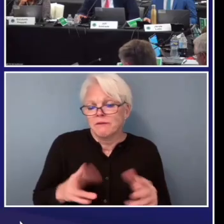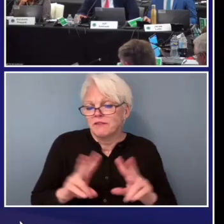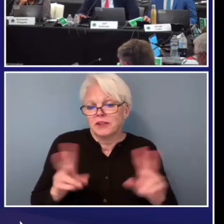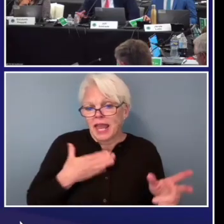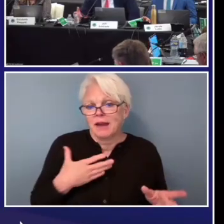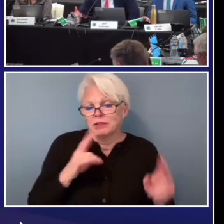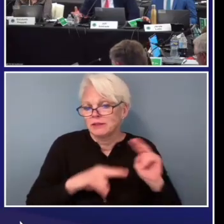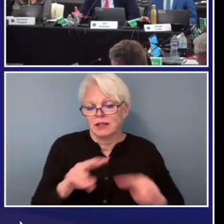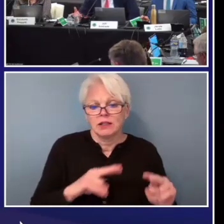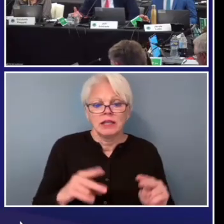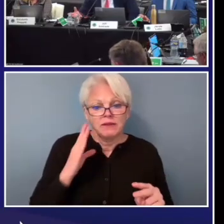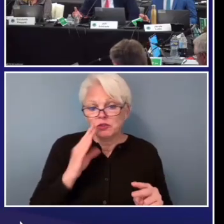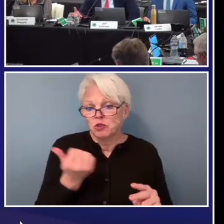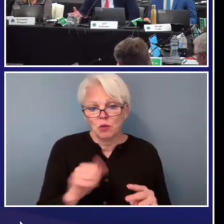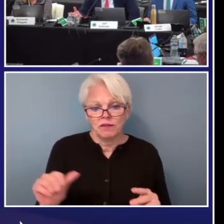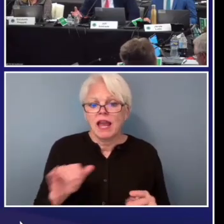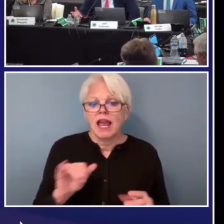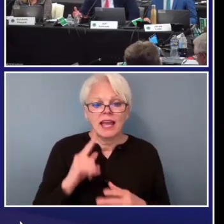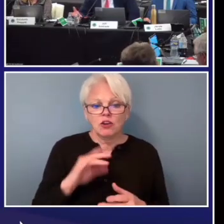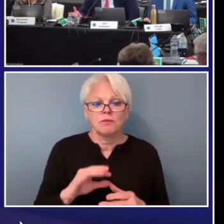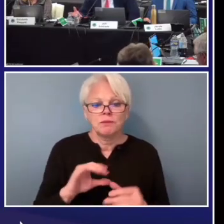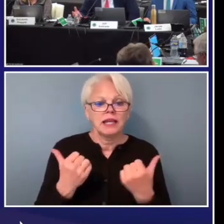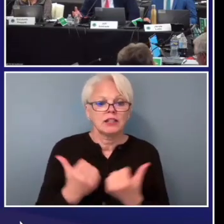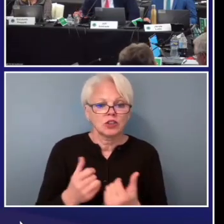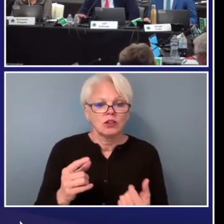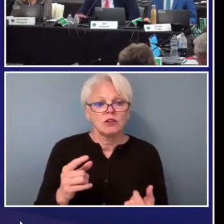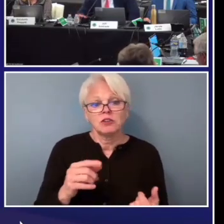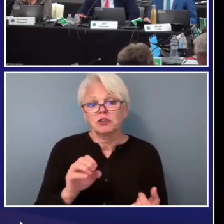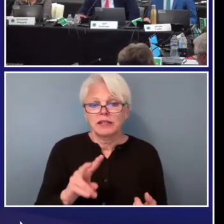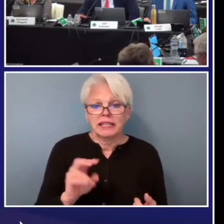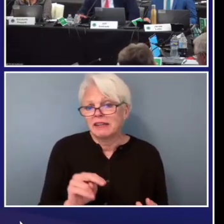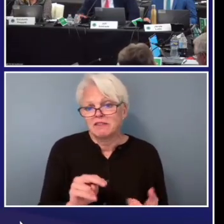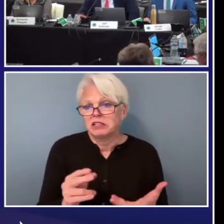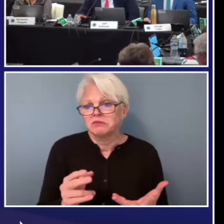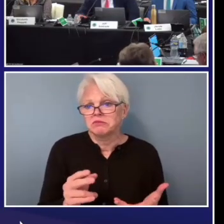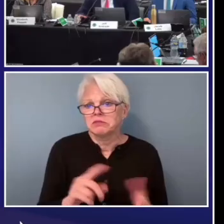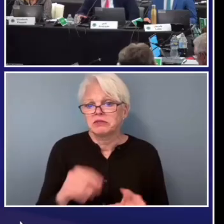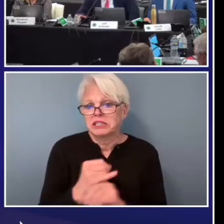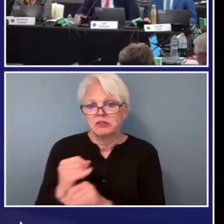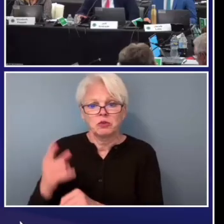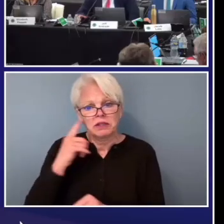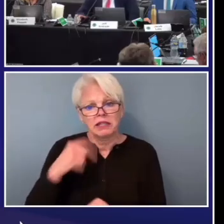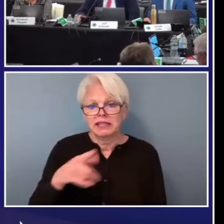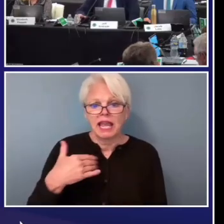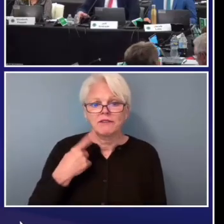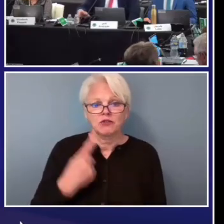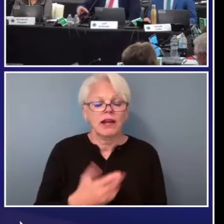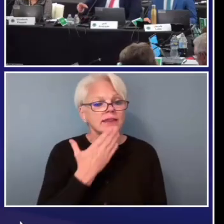And that could be either associations or even institutions that think they have it right. Thank you, Bill. Thank you, Jeff.